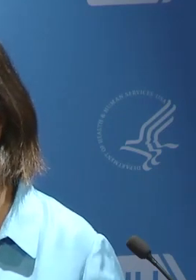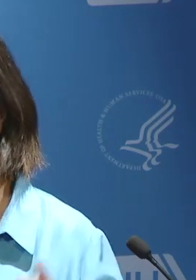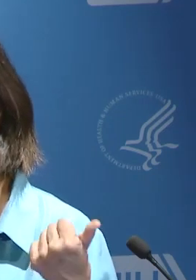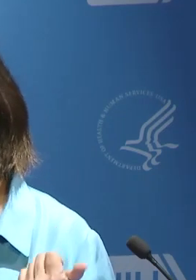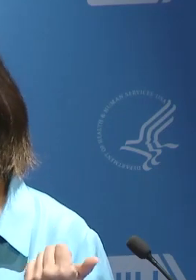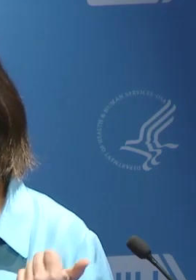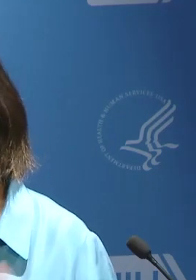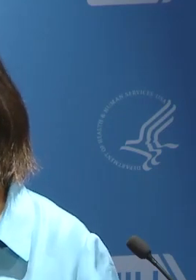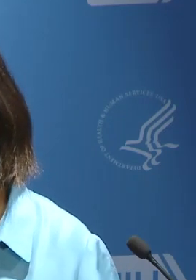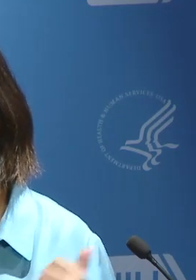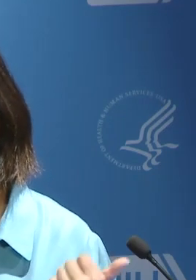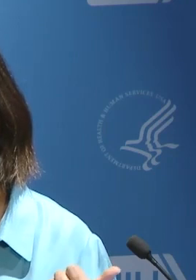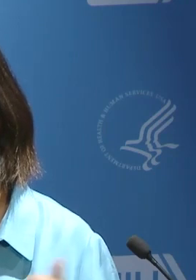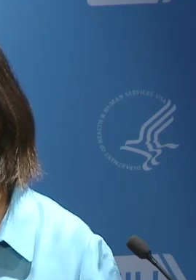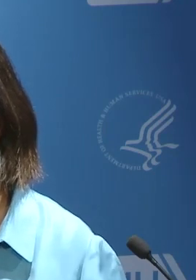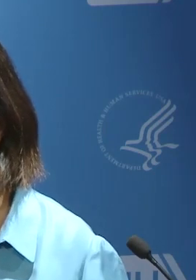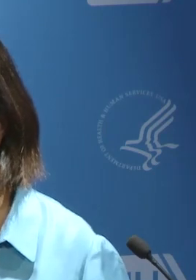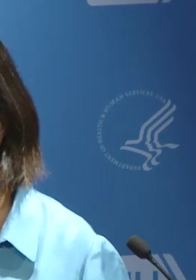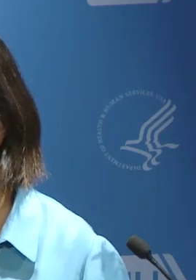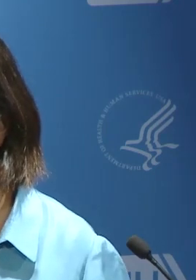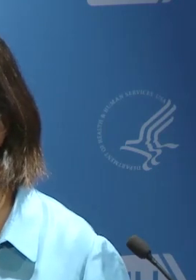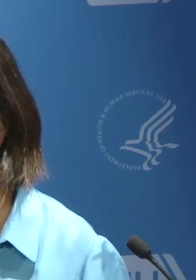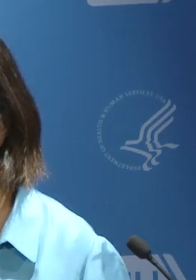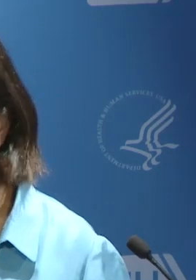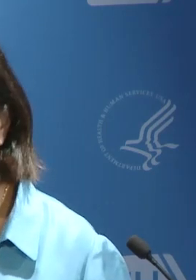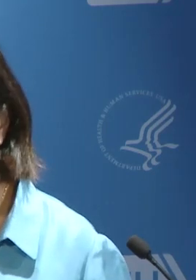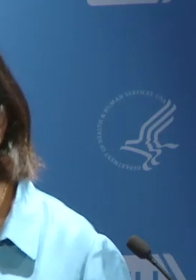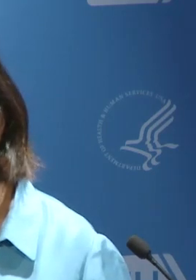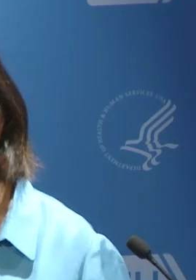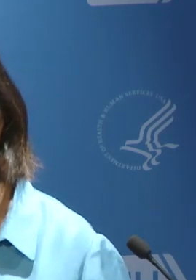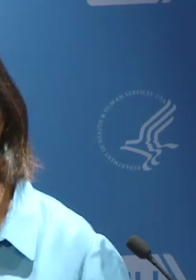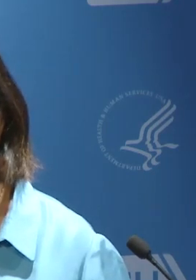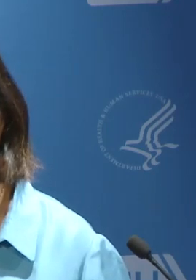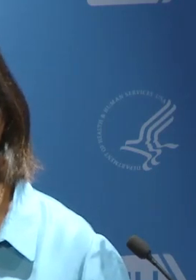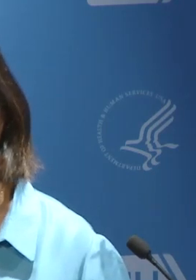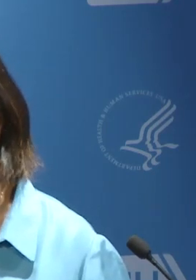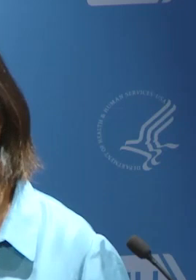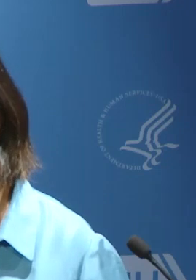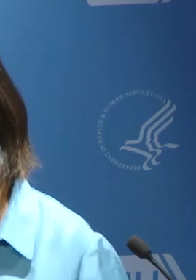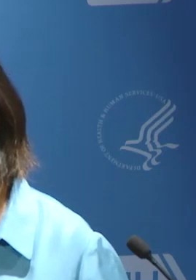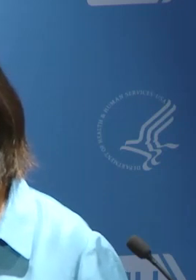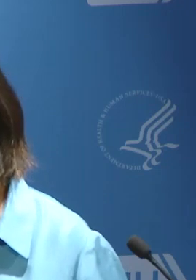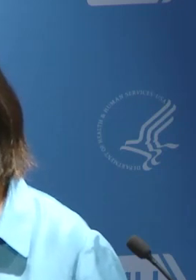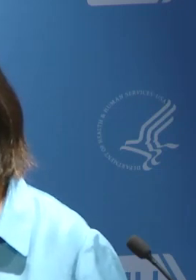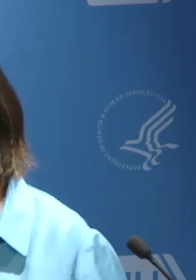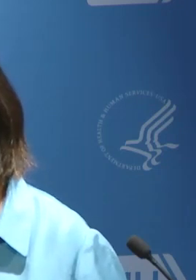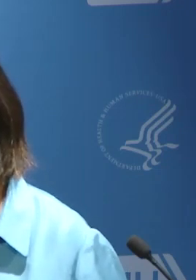NUMBER OF LABS THAT ARE SHOWN THE SAME BUT AGAIN THAT IS UPSTREAM. WHAT WE ARE LOOKING AT IS MOSTLY UPSTREAM. WE HAVE NOT SEEN DOWNSTREAM